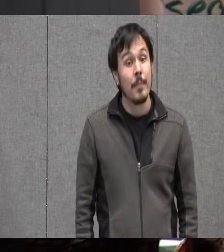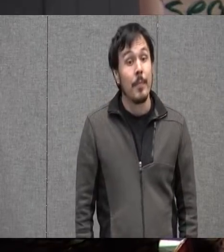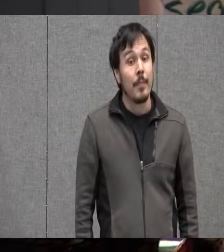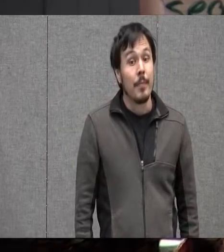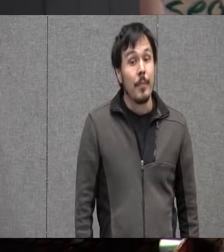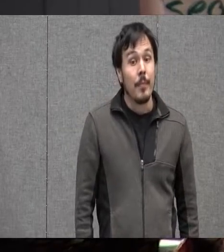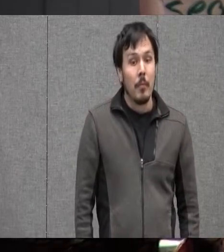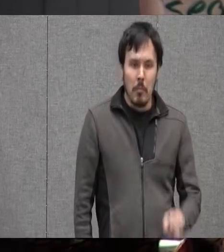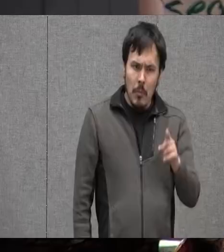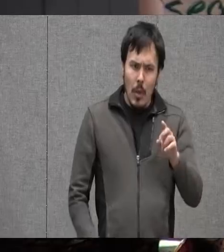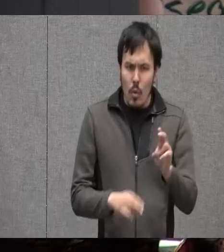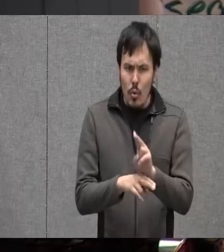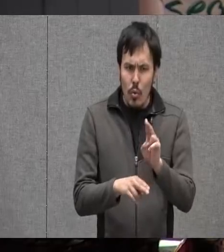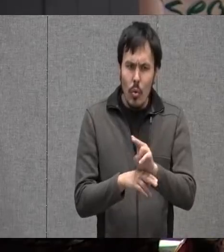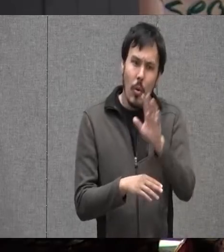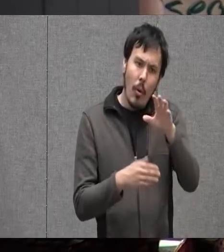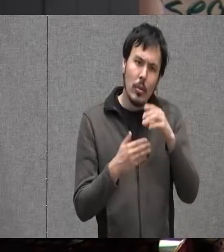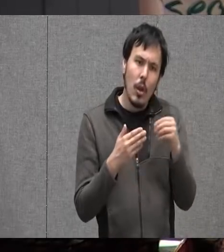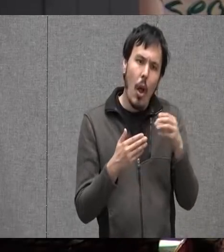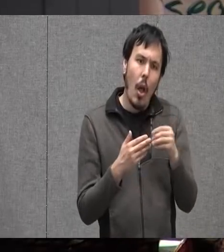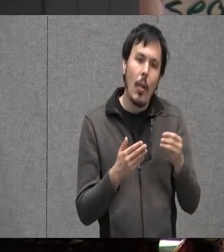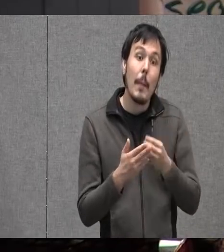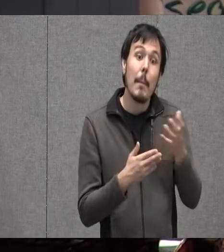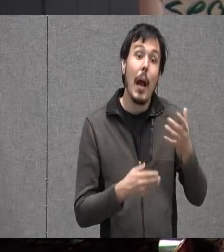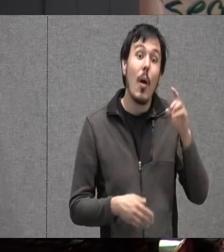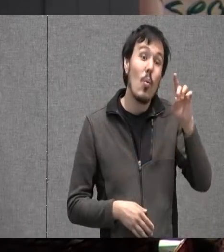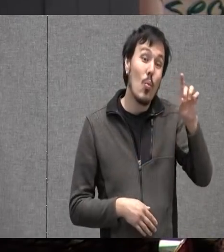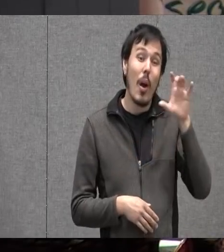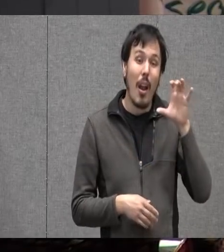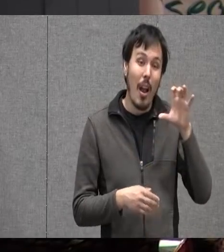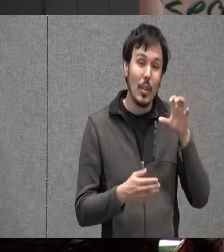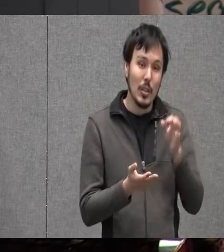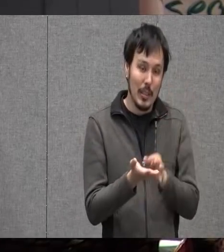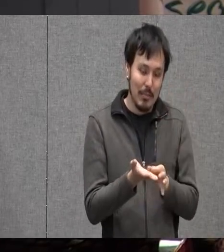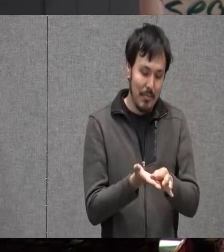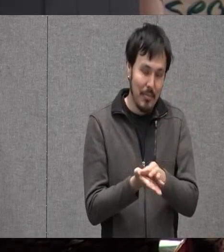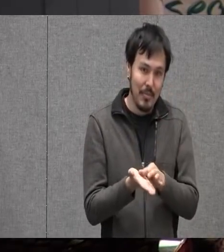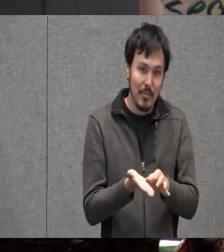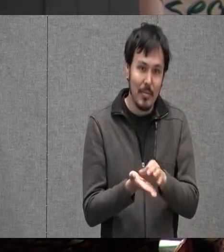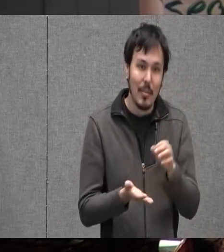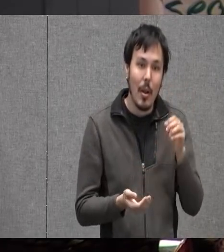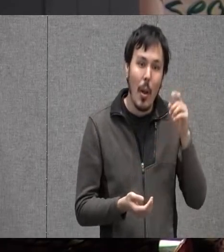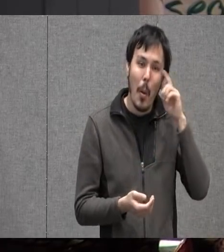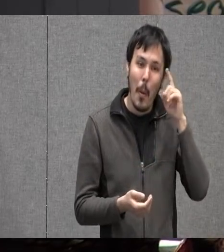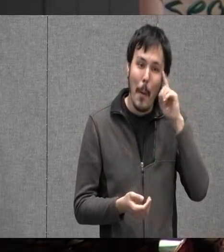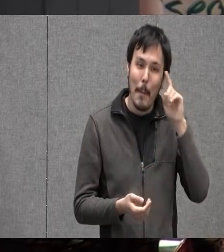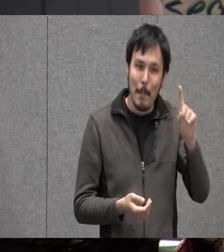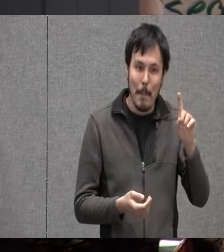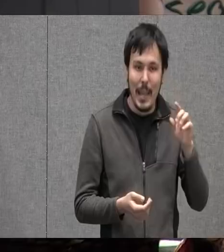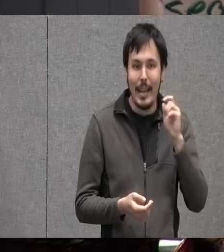"You could use your dollar "to buy 100 pieces of penny candy." That's a lot of candy.